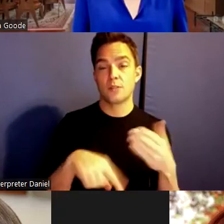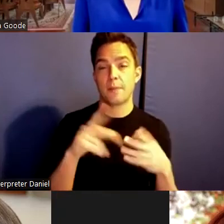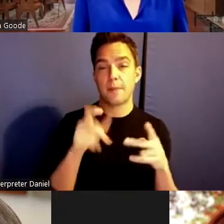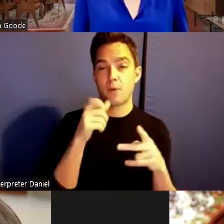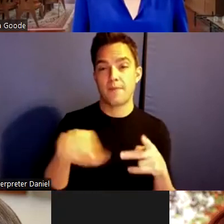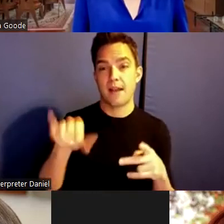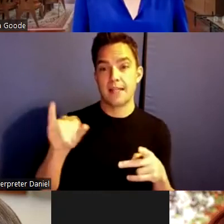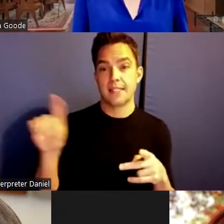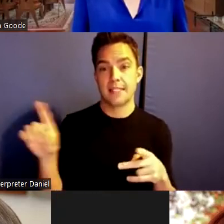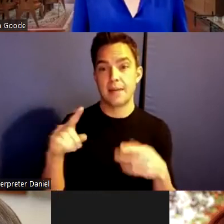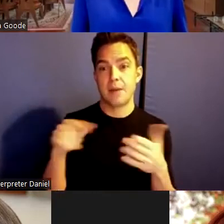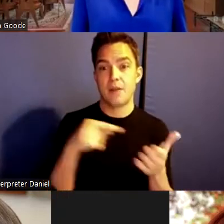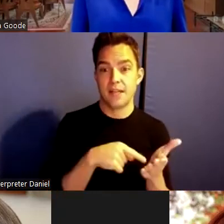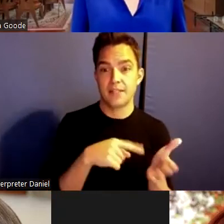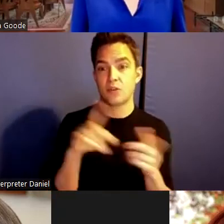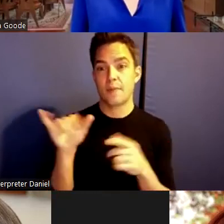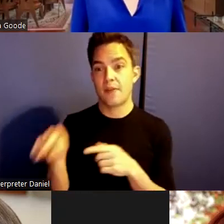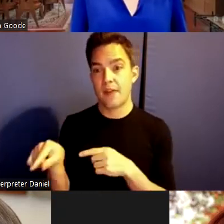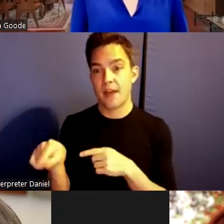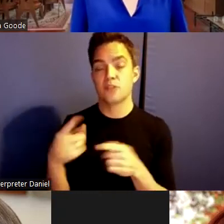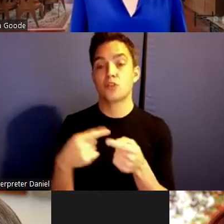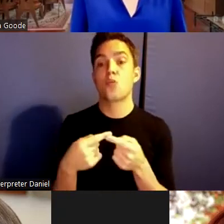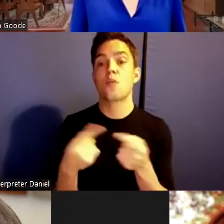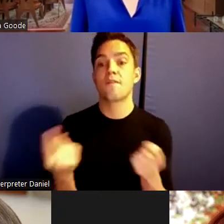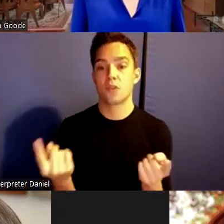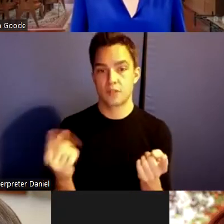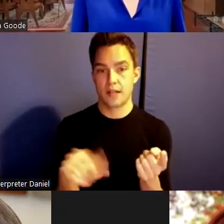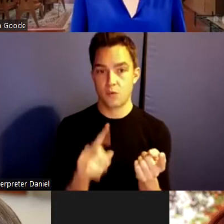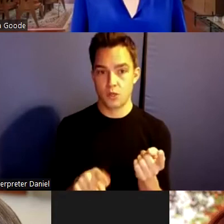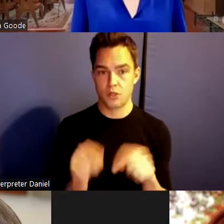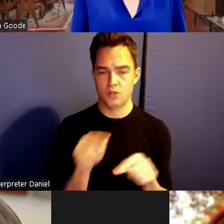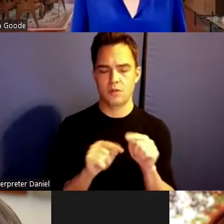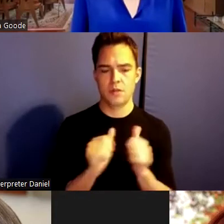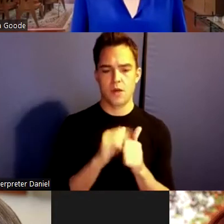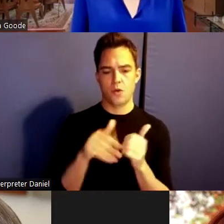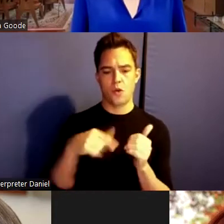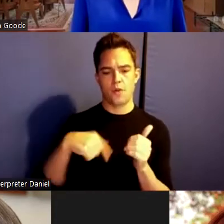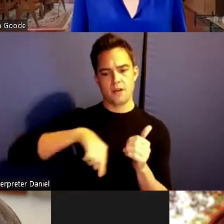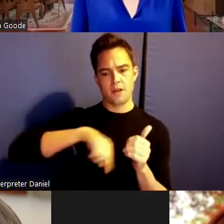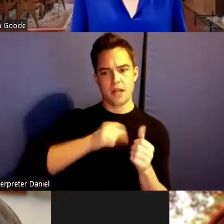about this or that is to reverse the question and ask how to all of us how much do we understand